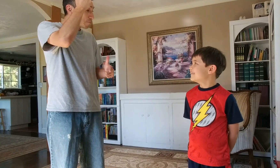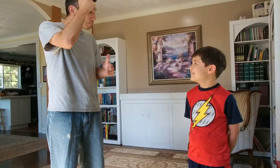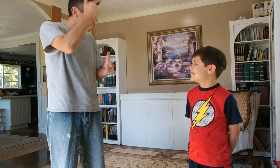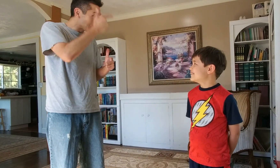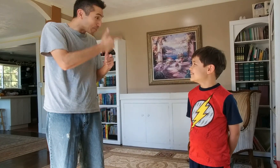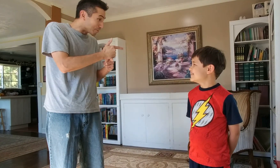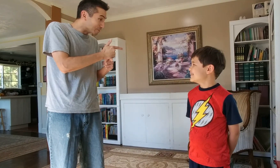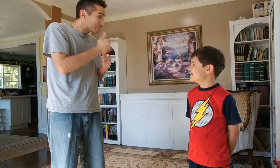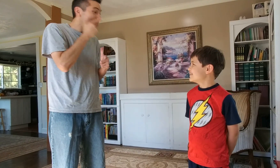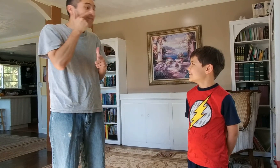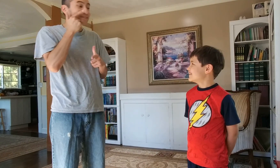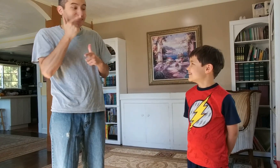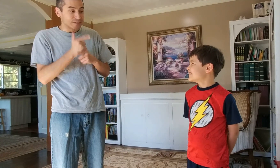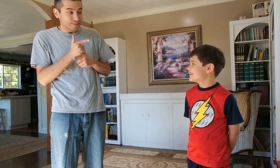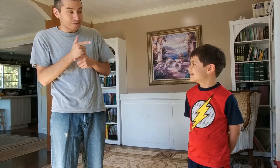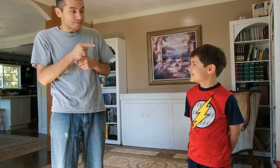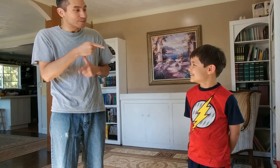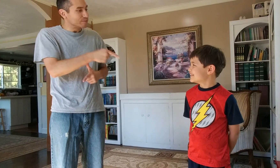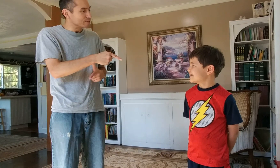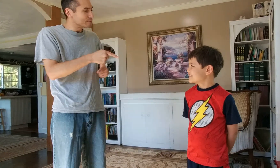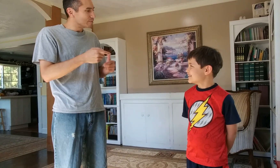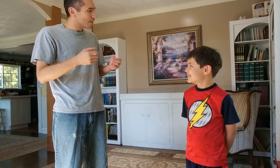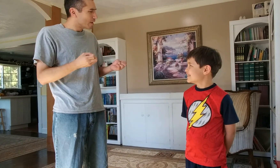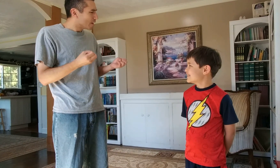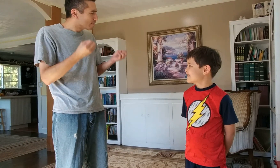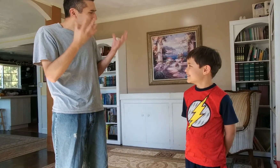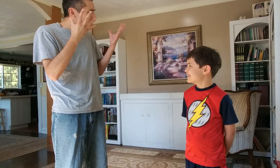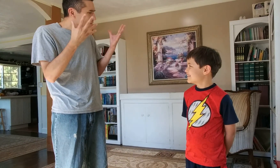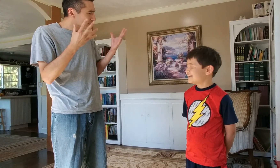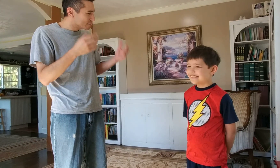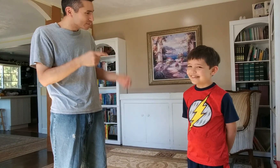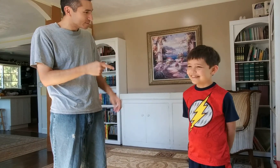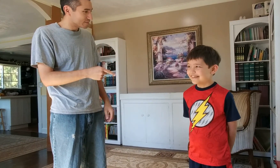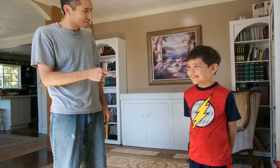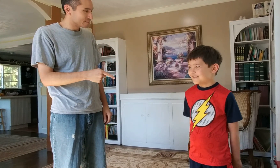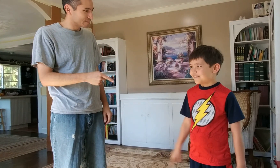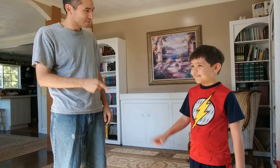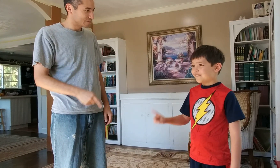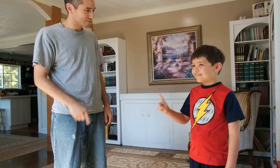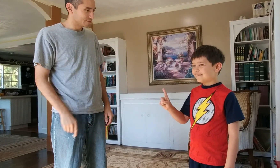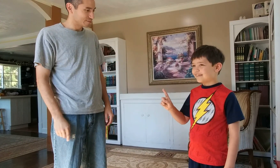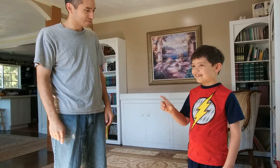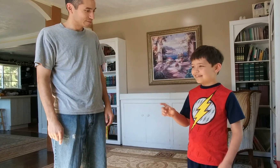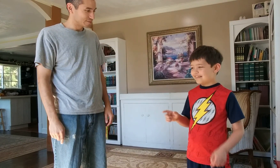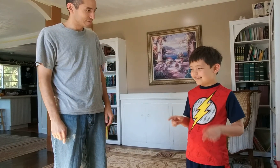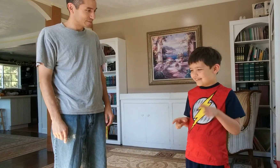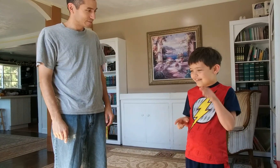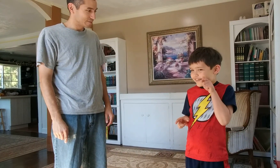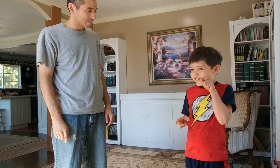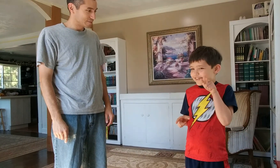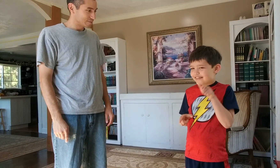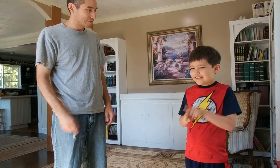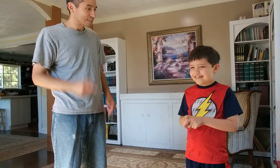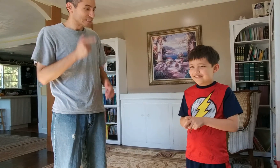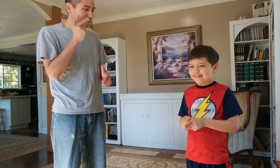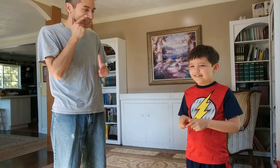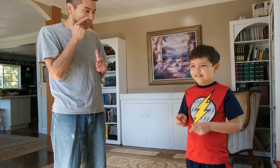BROTHER, SISTER, YOU HOW-MANY, YOU? 1 SISTER,